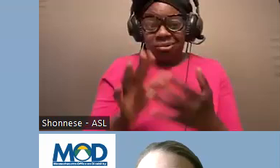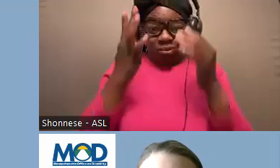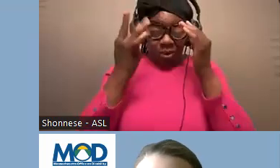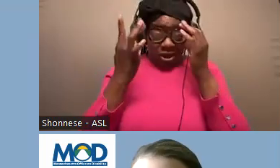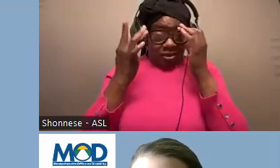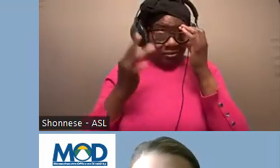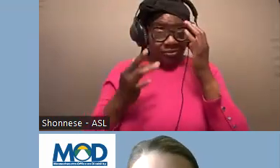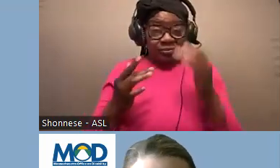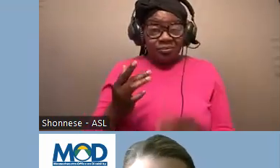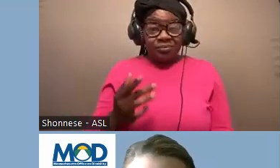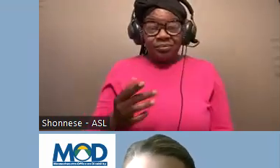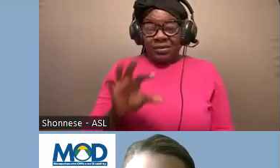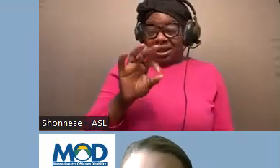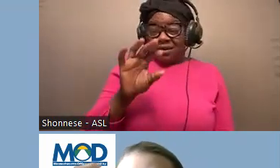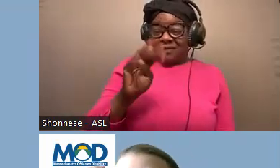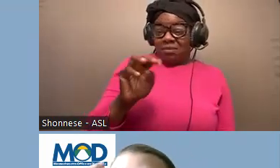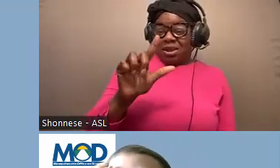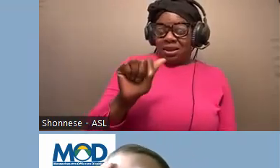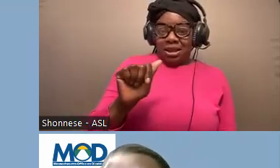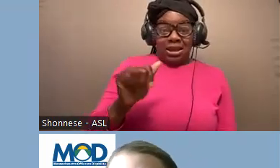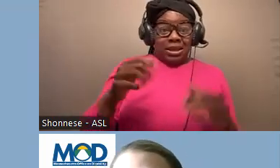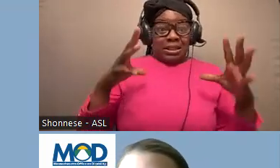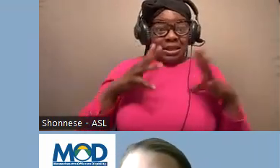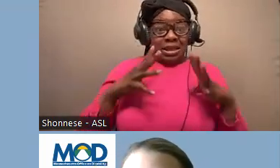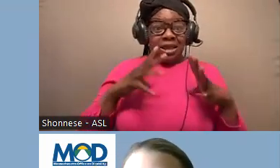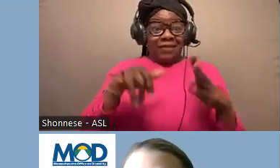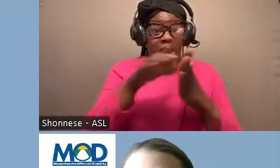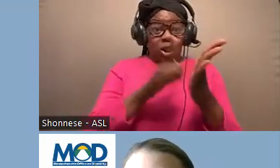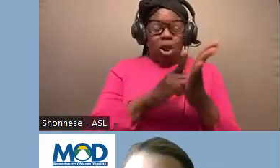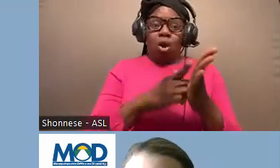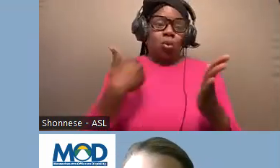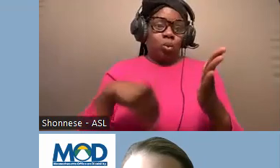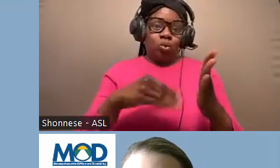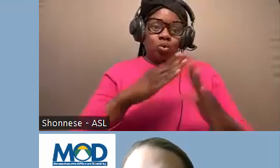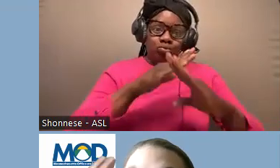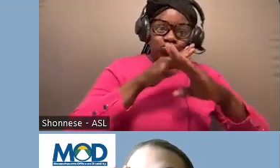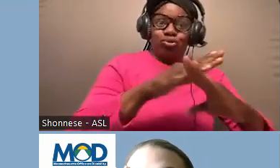that FMLA leave is very protective. We're going to talk about that a lot in my next training.